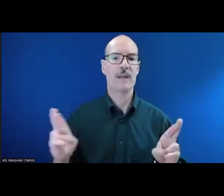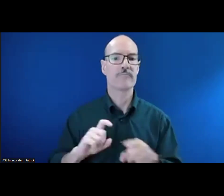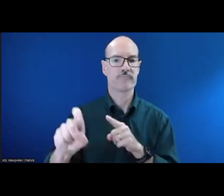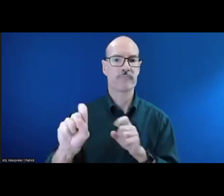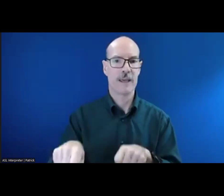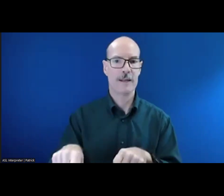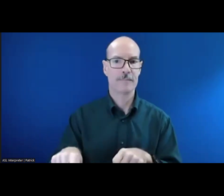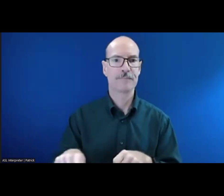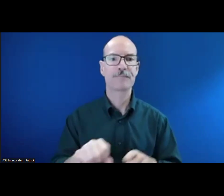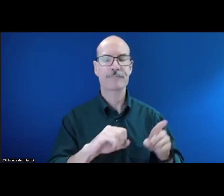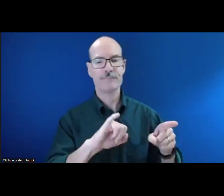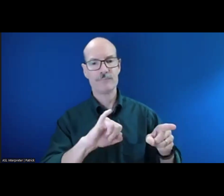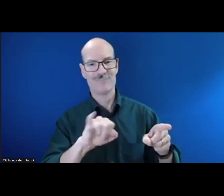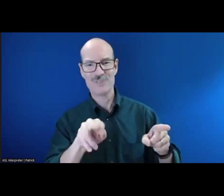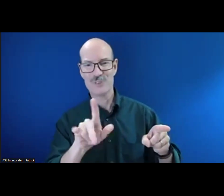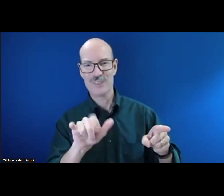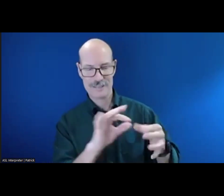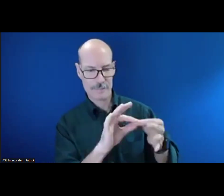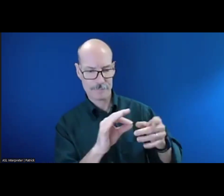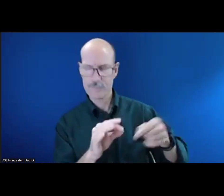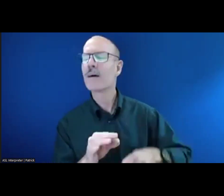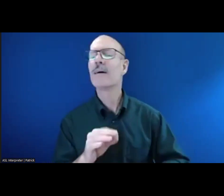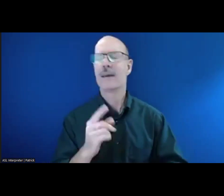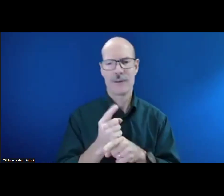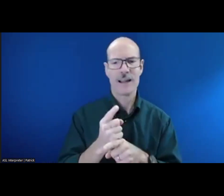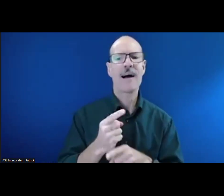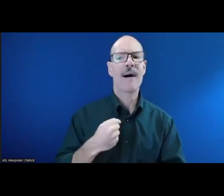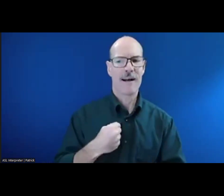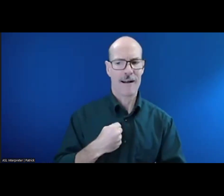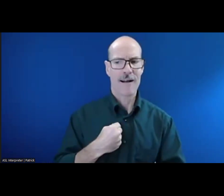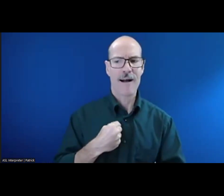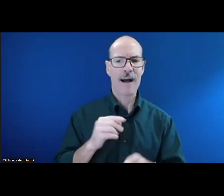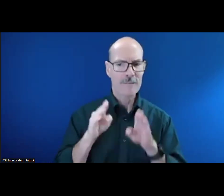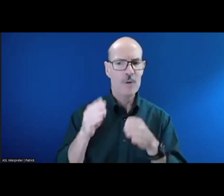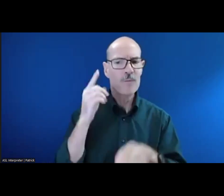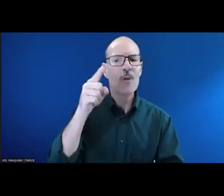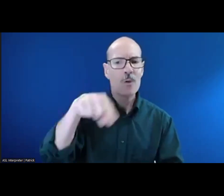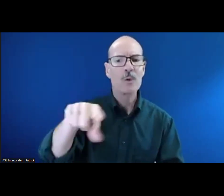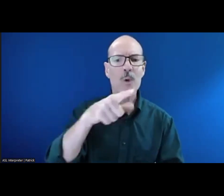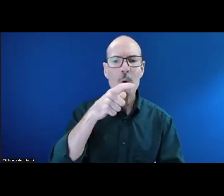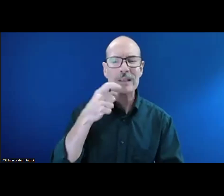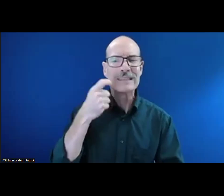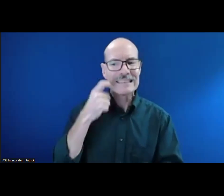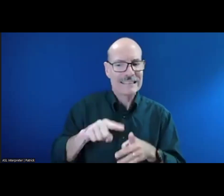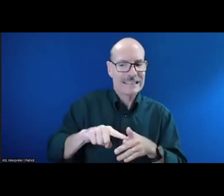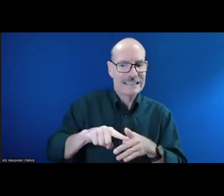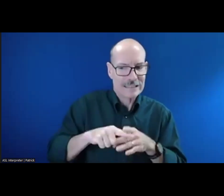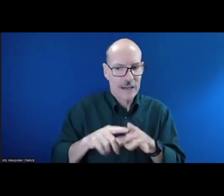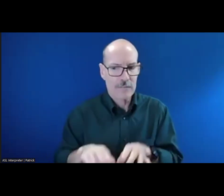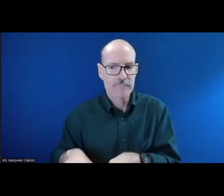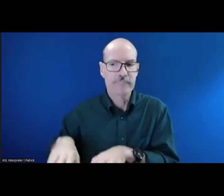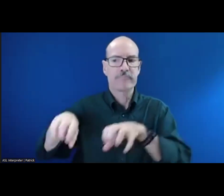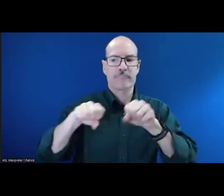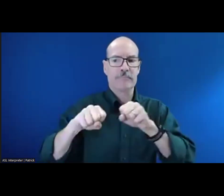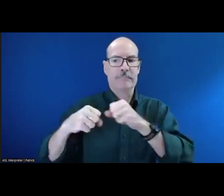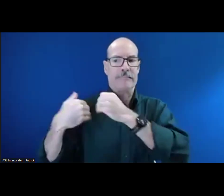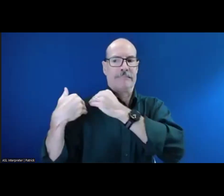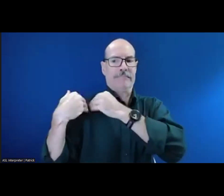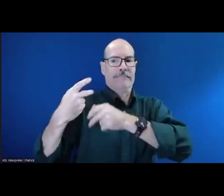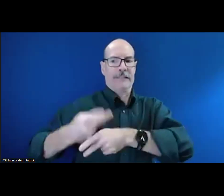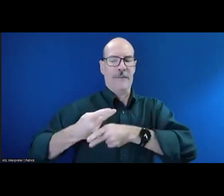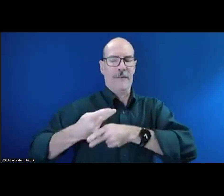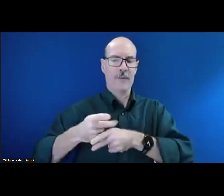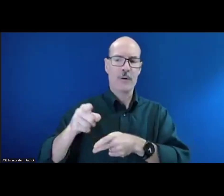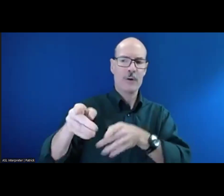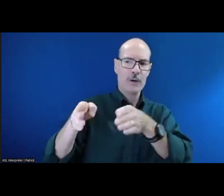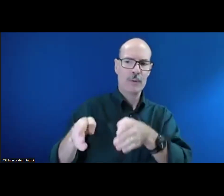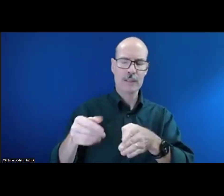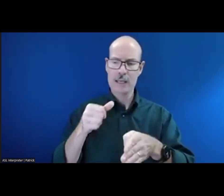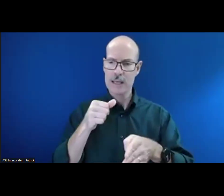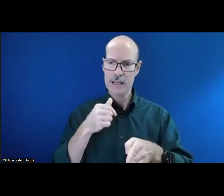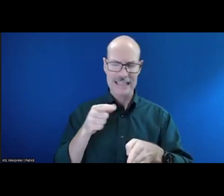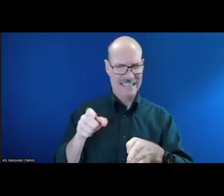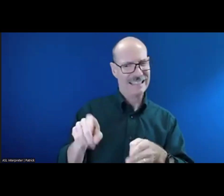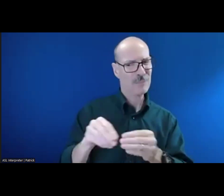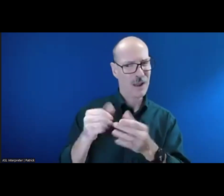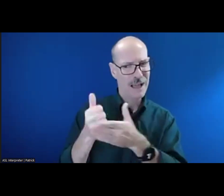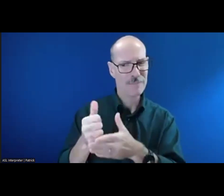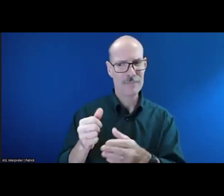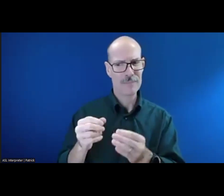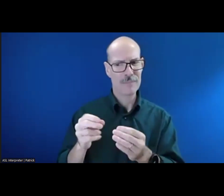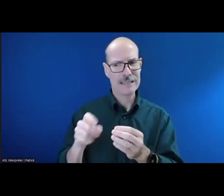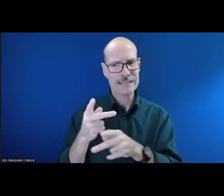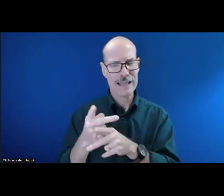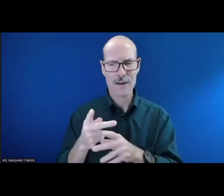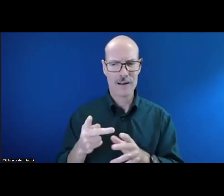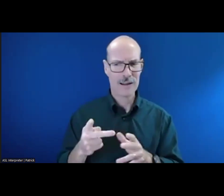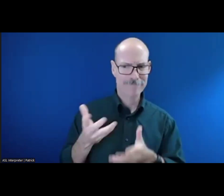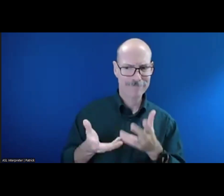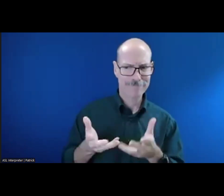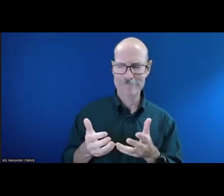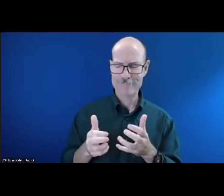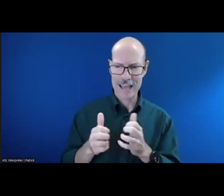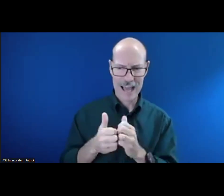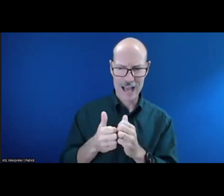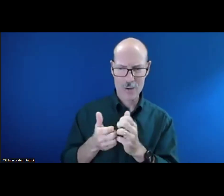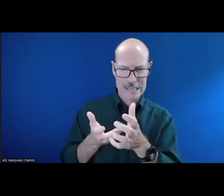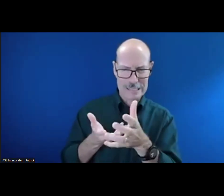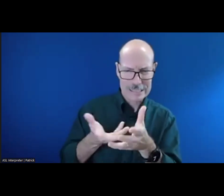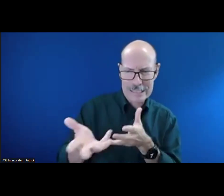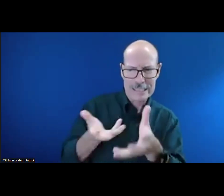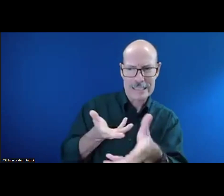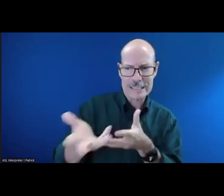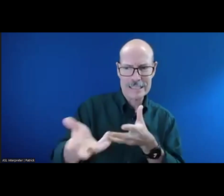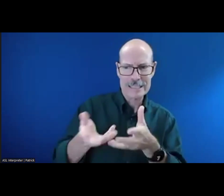This is directed more forwards that audience of caregivers, right at the very beginning phases where they are starting to worry about the well-being of an older loved one, but just don't know how to approach them and how to start this conversation.